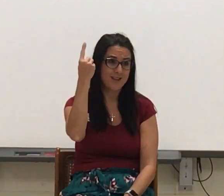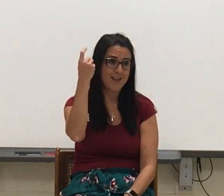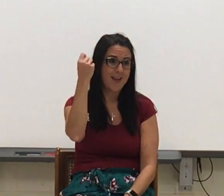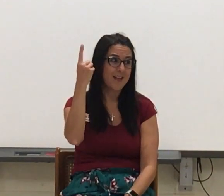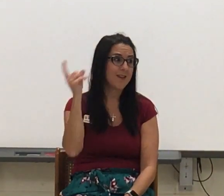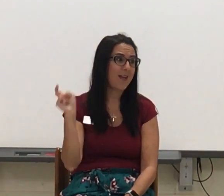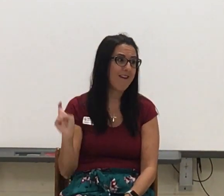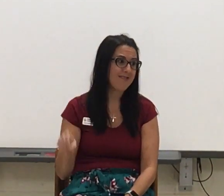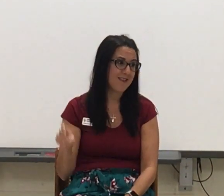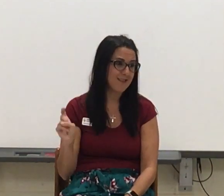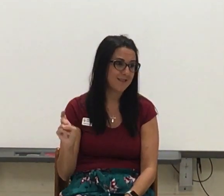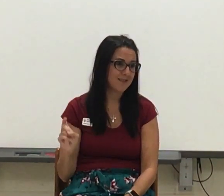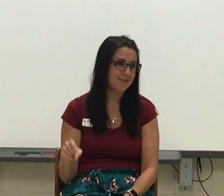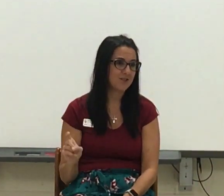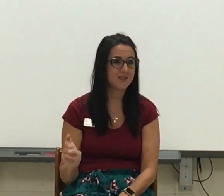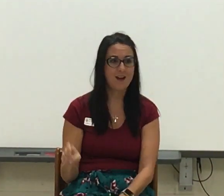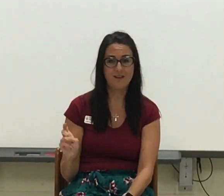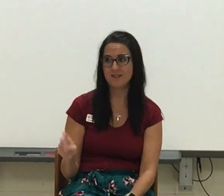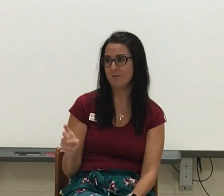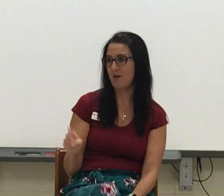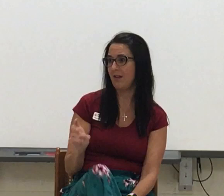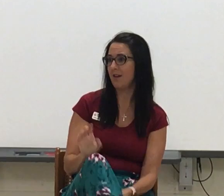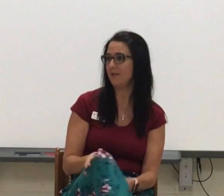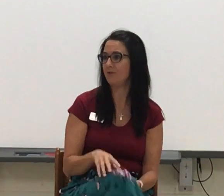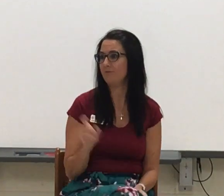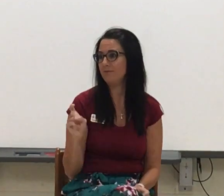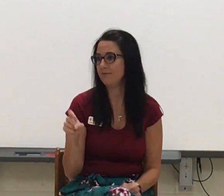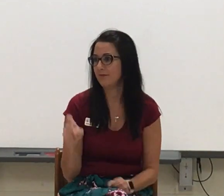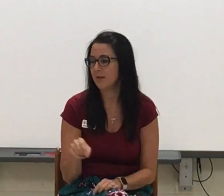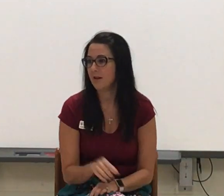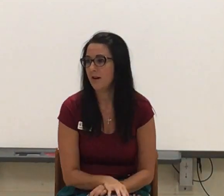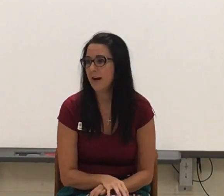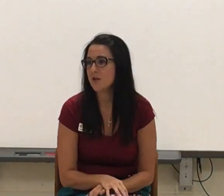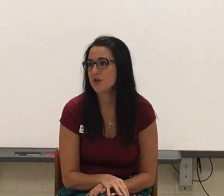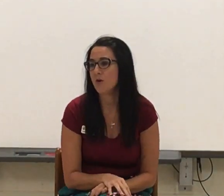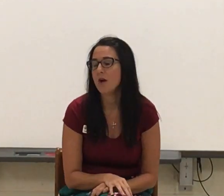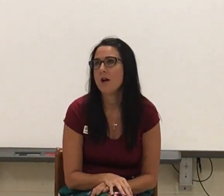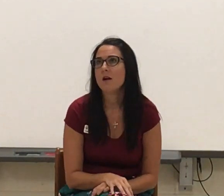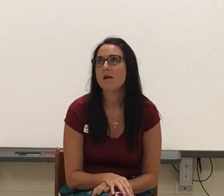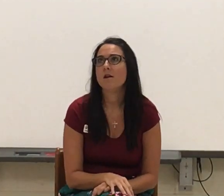We have this.... we have this.... and then we have this... just a kind of small...